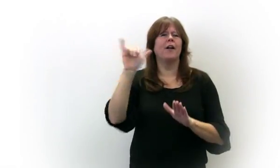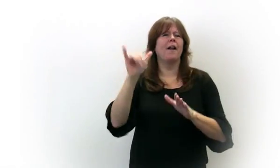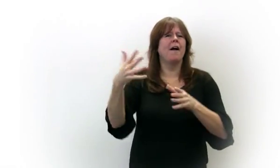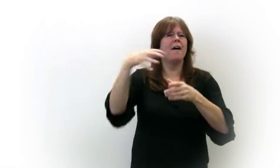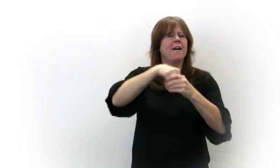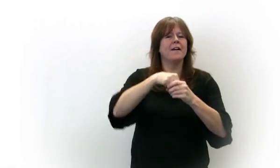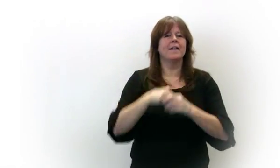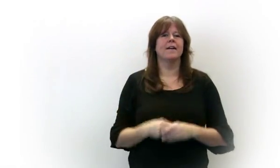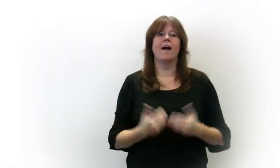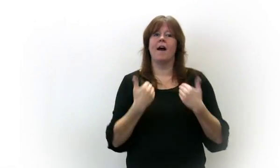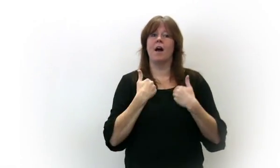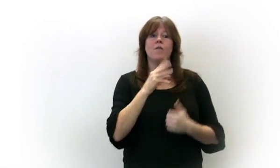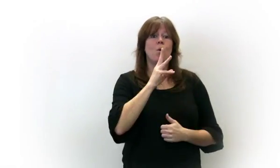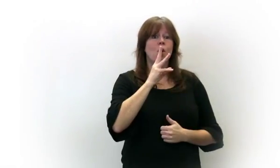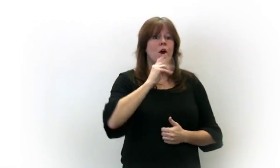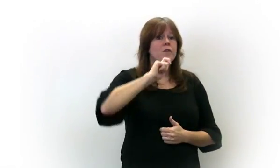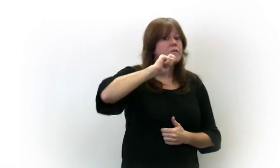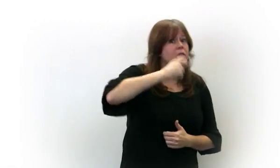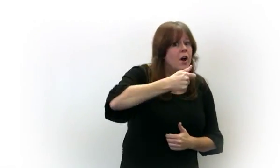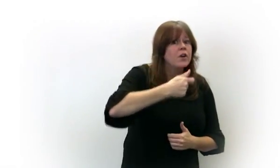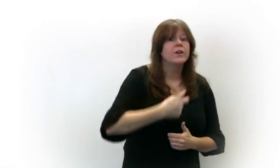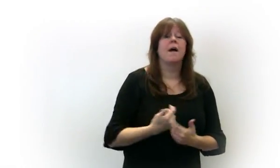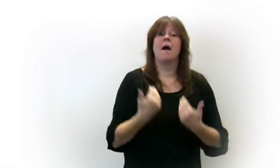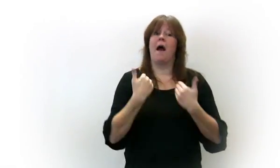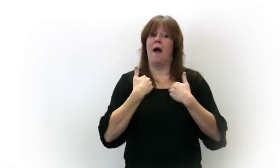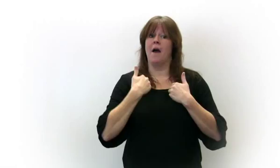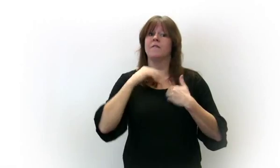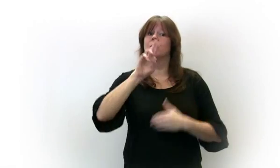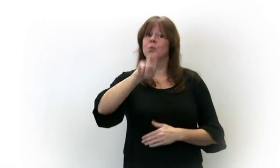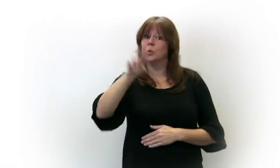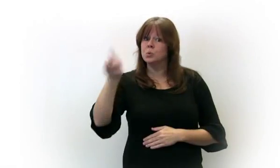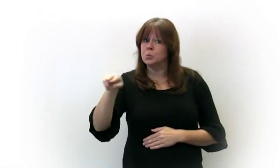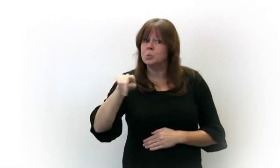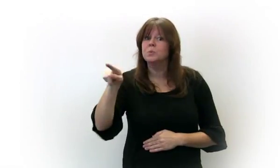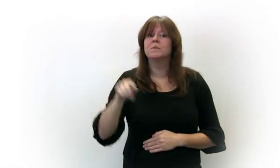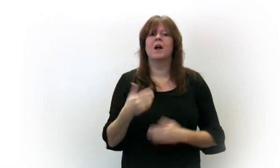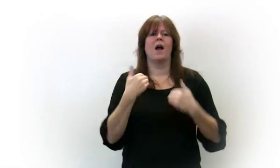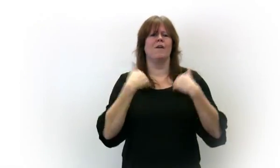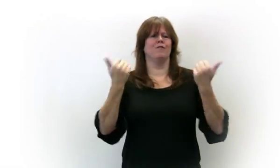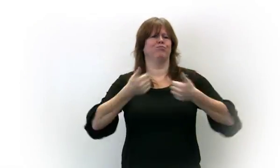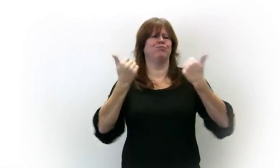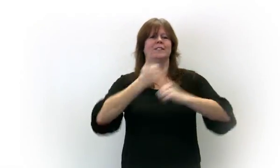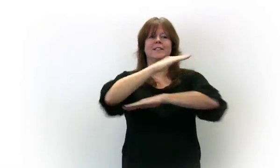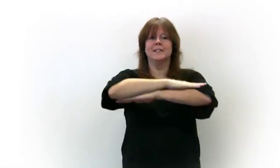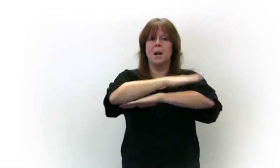There are water fountains, rest rooms and plenty of table space,